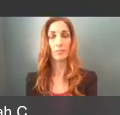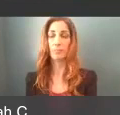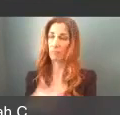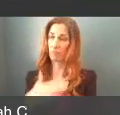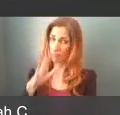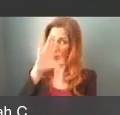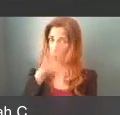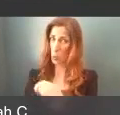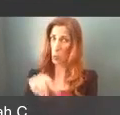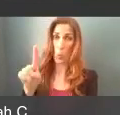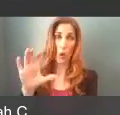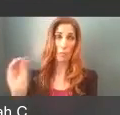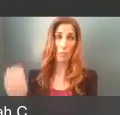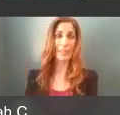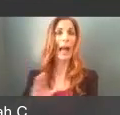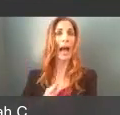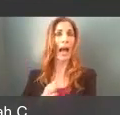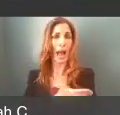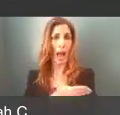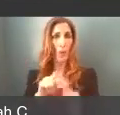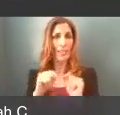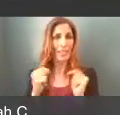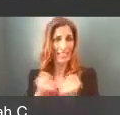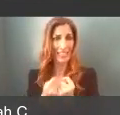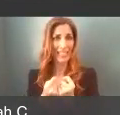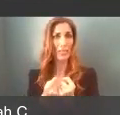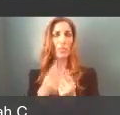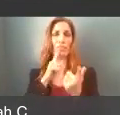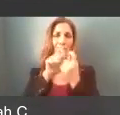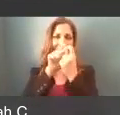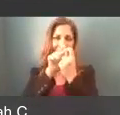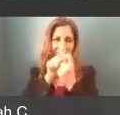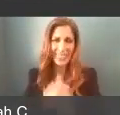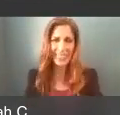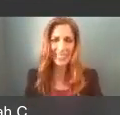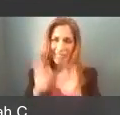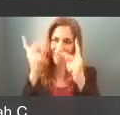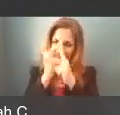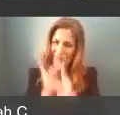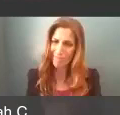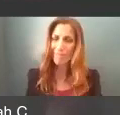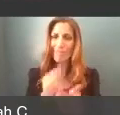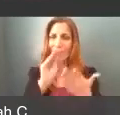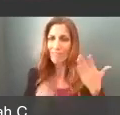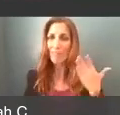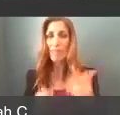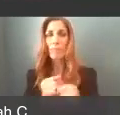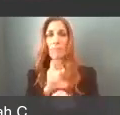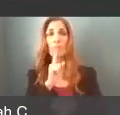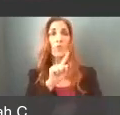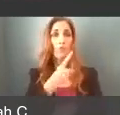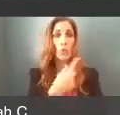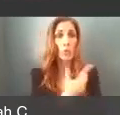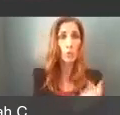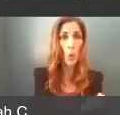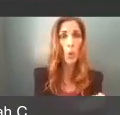that our team has been meticulous about keeping the first and second doses separated and that